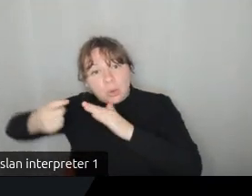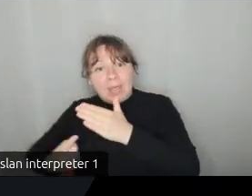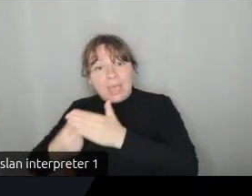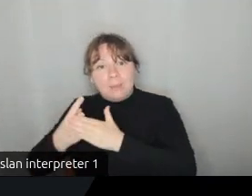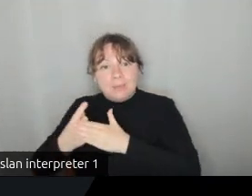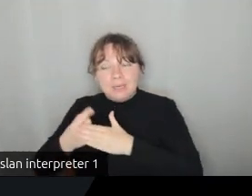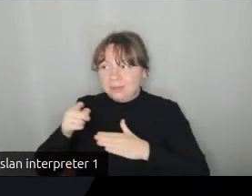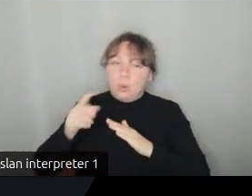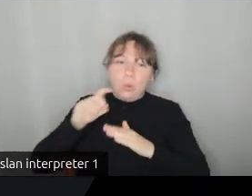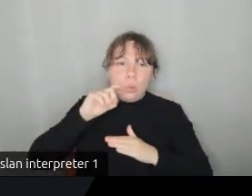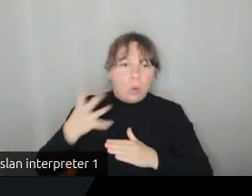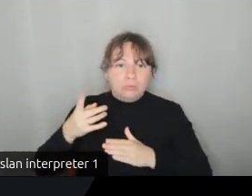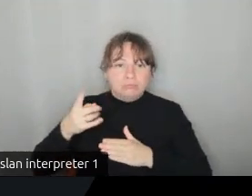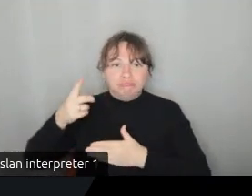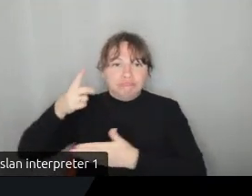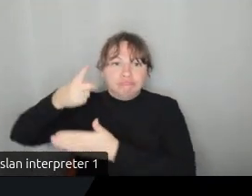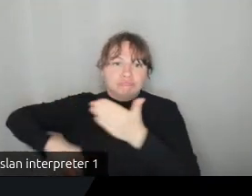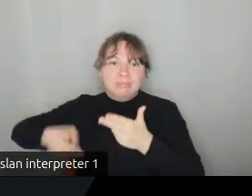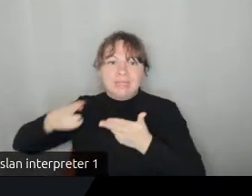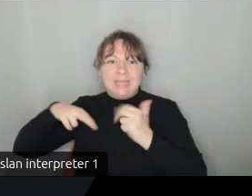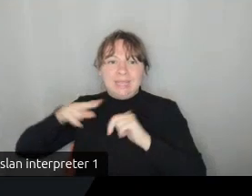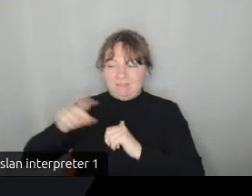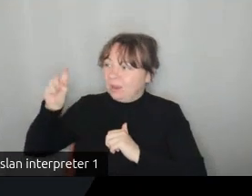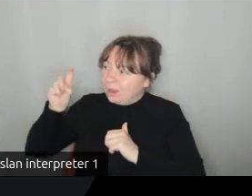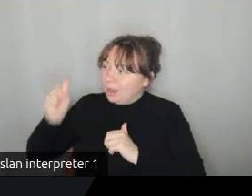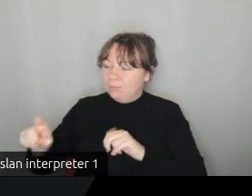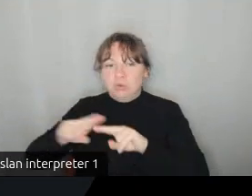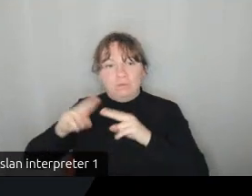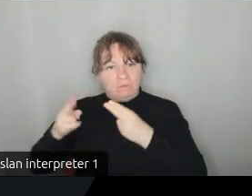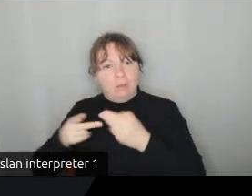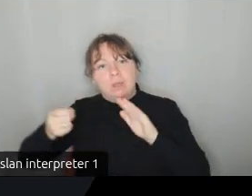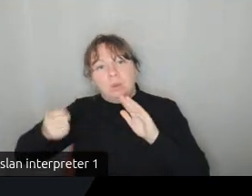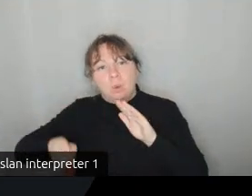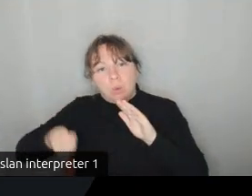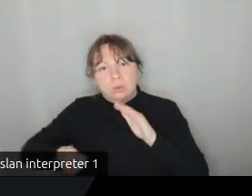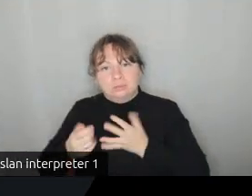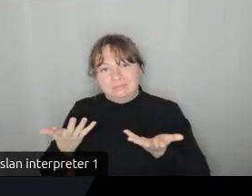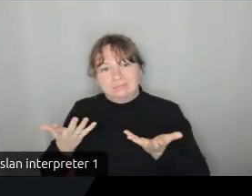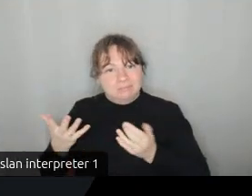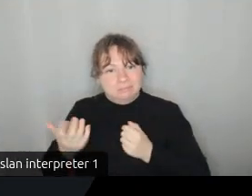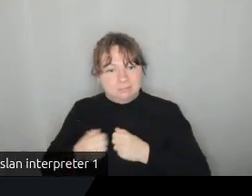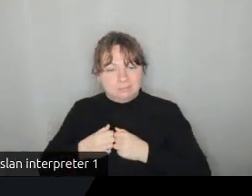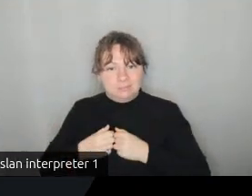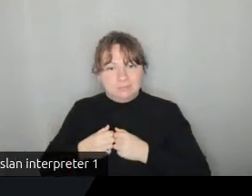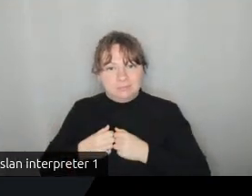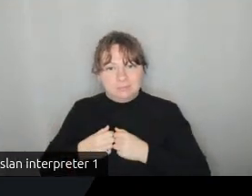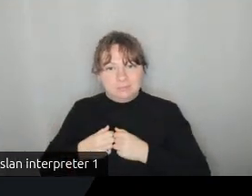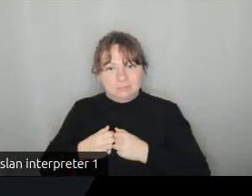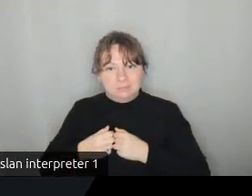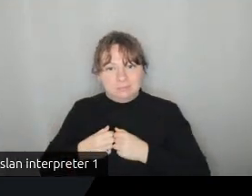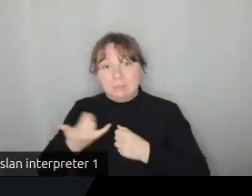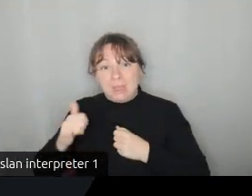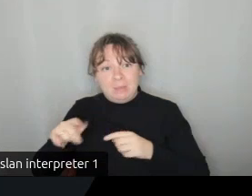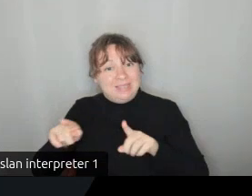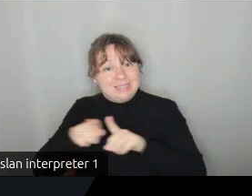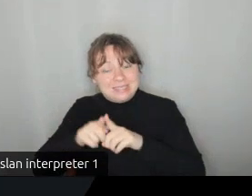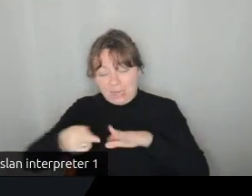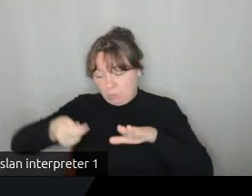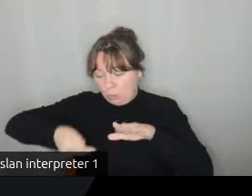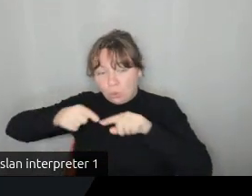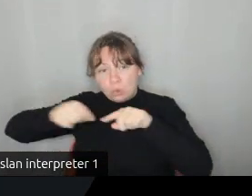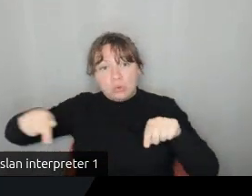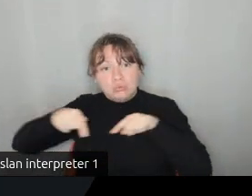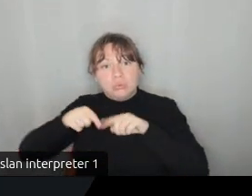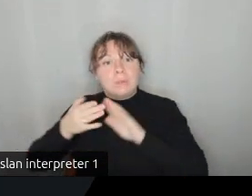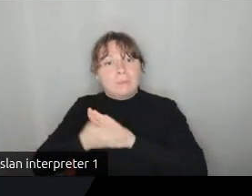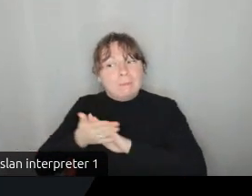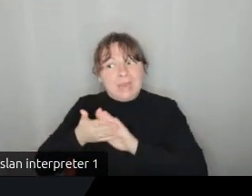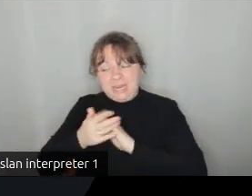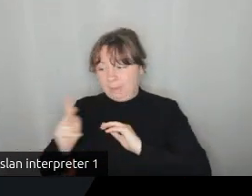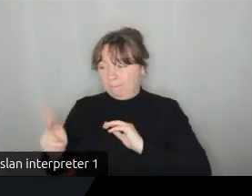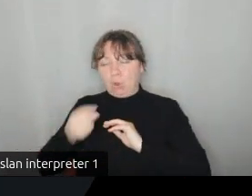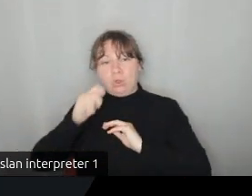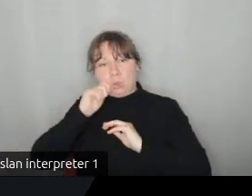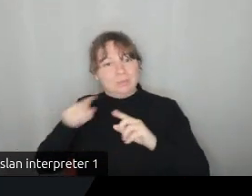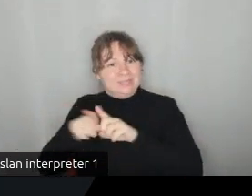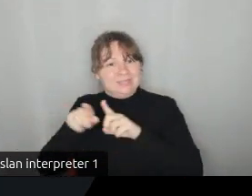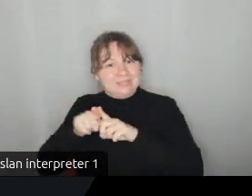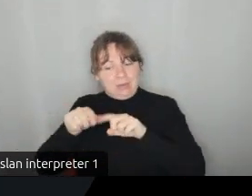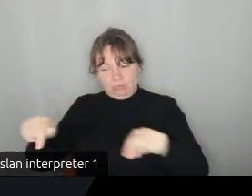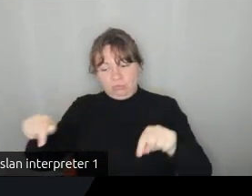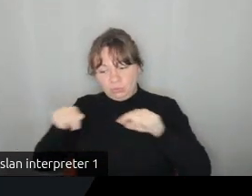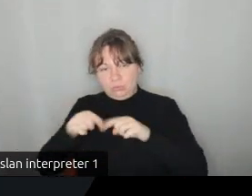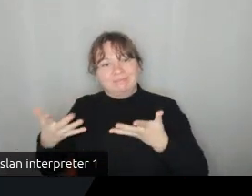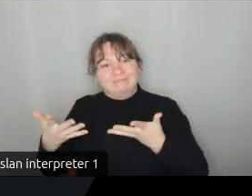attending family court if they have to be there and they can't not be within 100 meters of the aggrieved, for example, being within the same courtroom. The courtrooms are not that big.